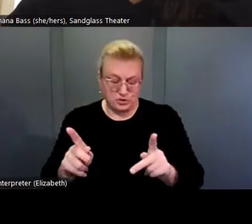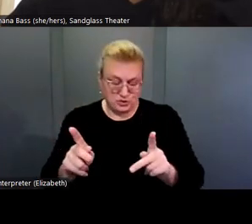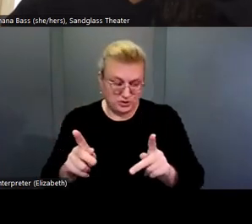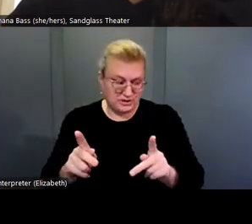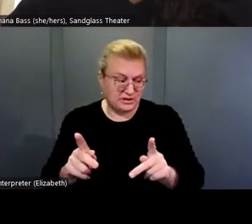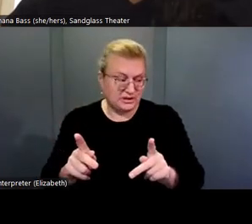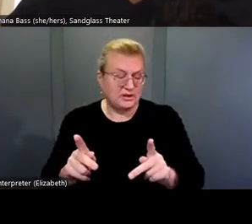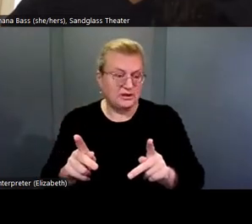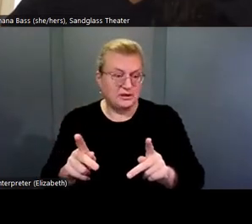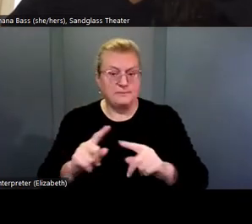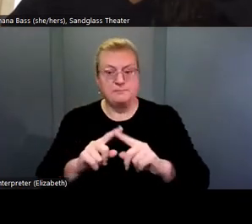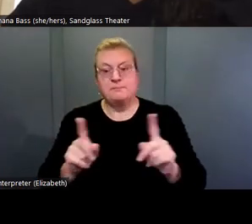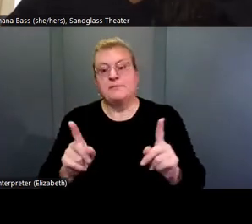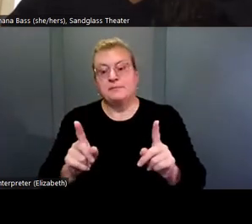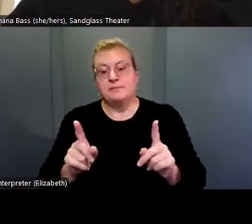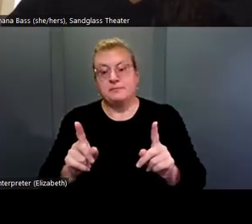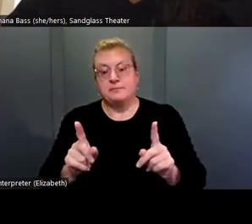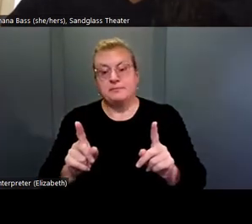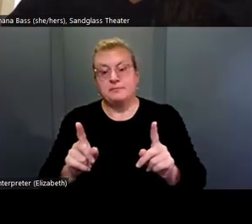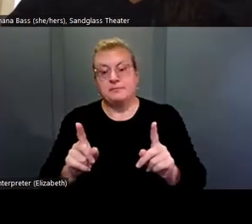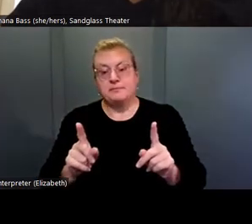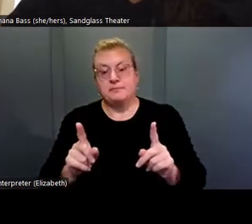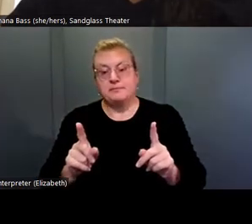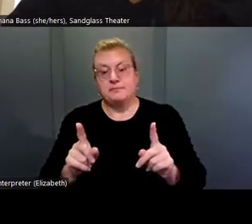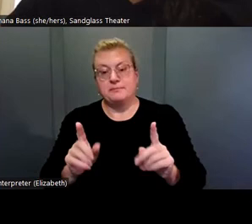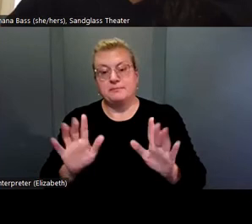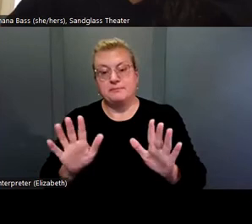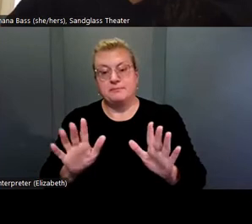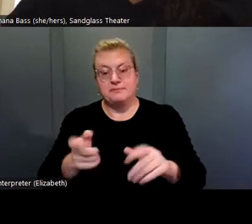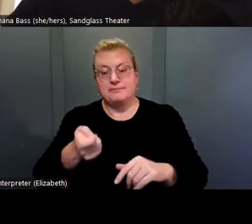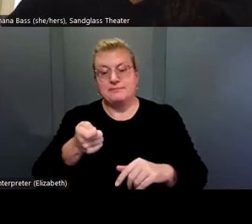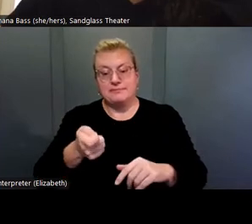but take it in small doses.